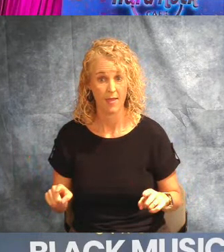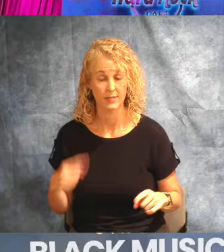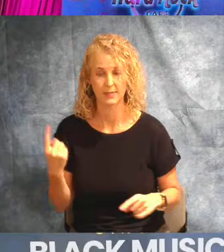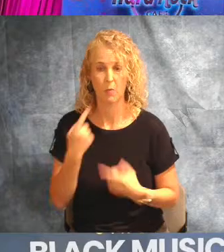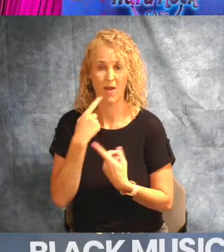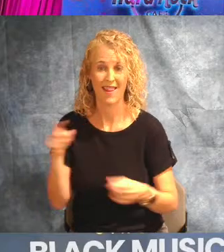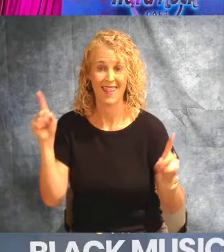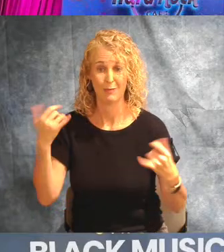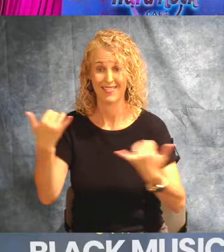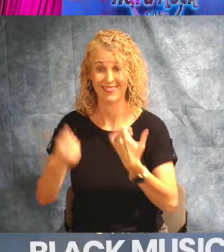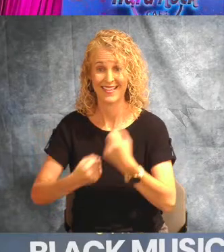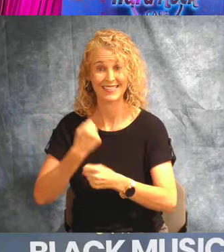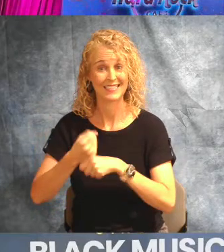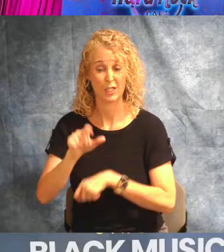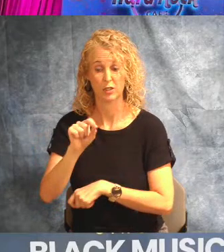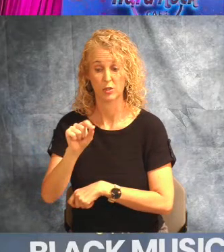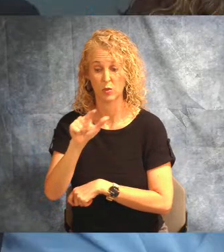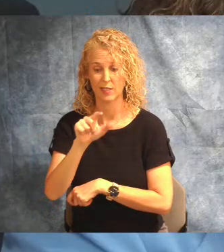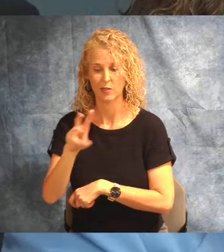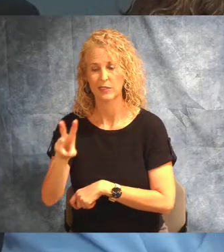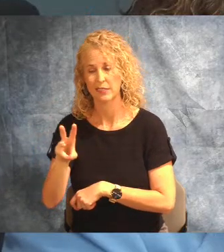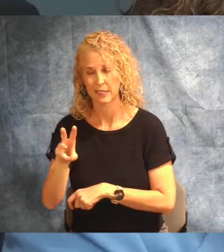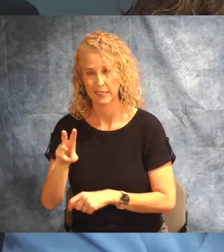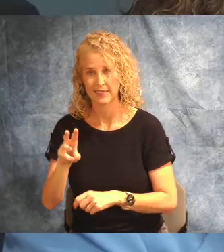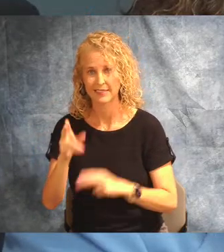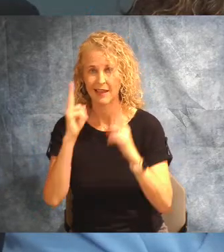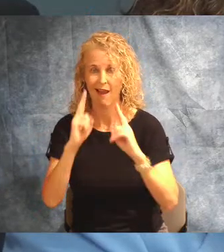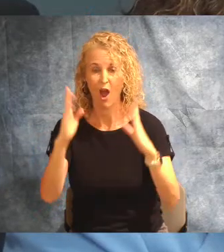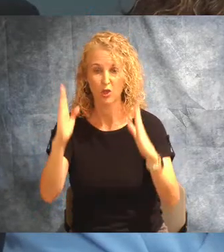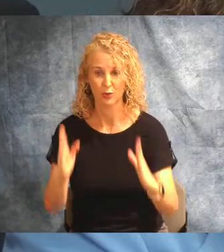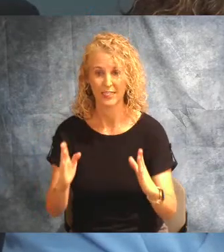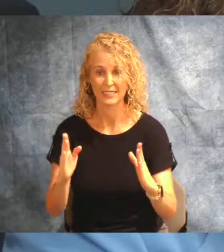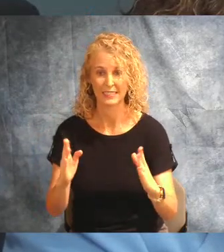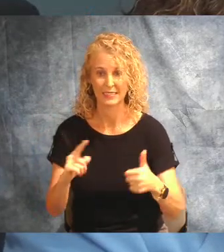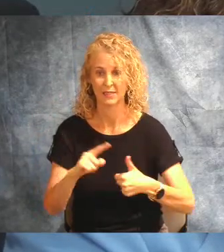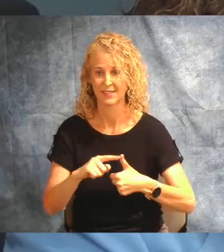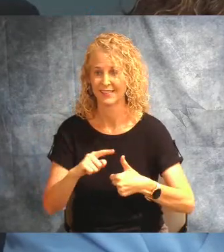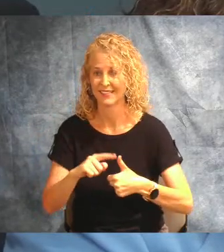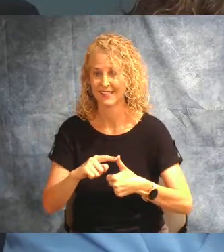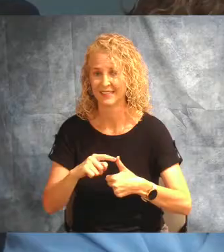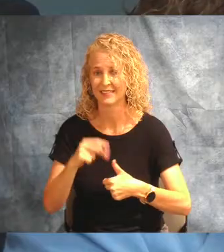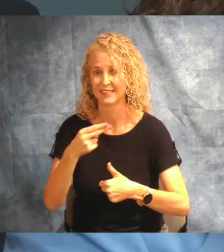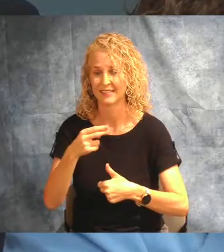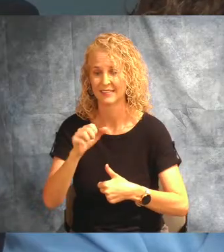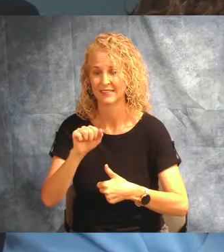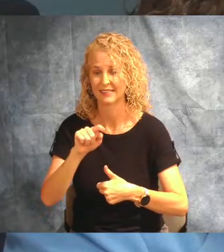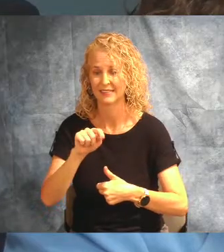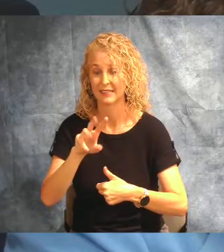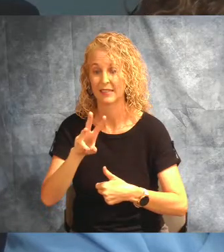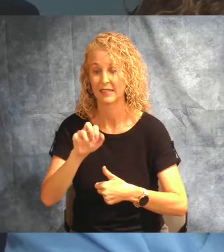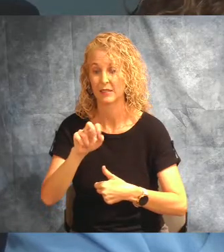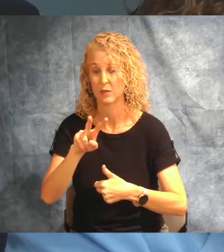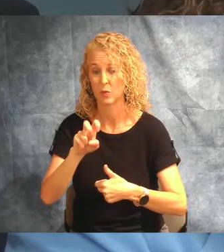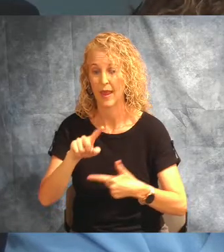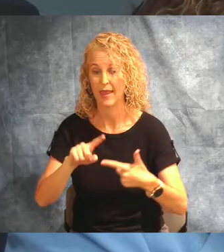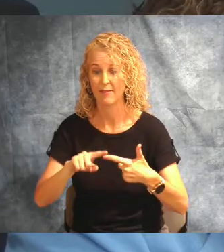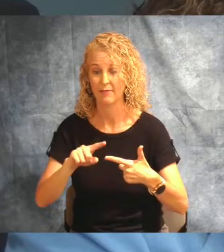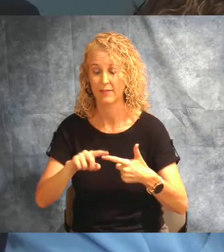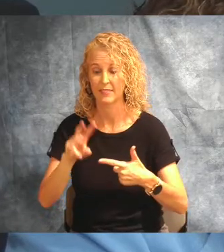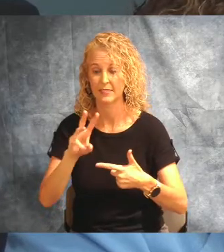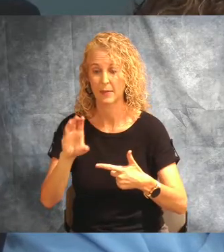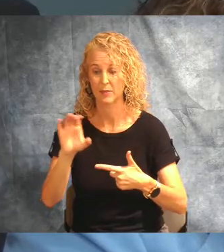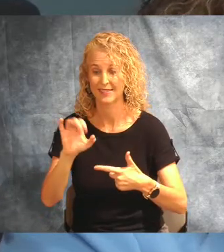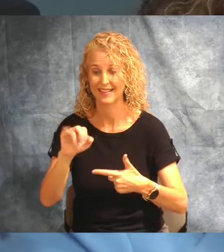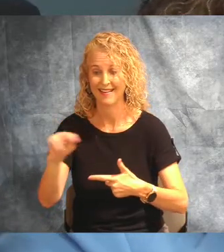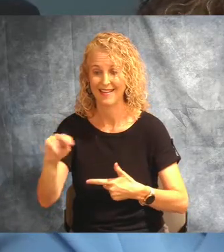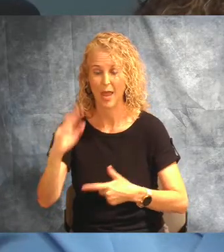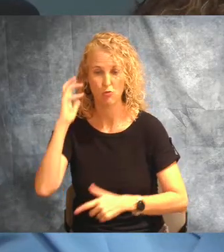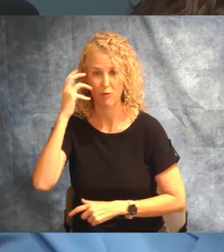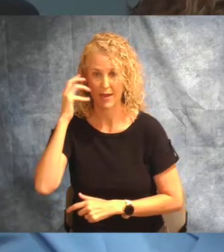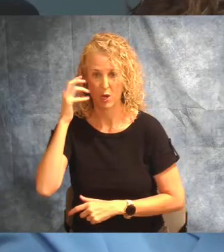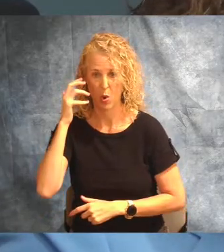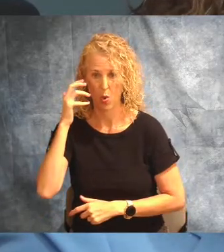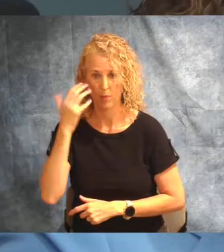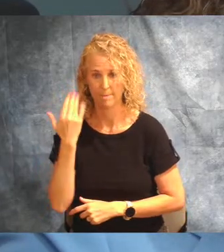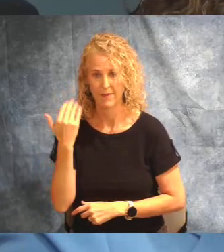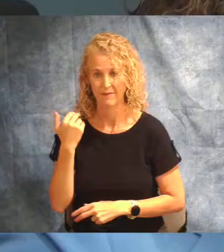this year's 2026 inductees for the stars will be Heatwave and WCIN radio. the former WCIN radio